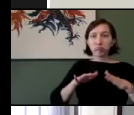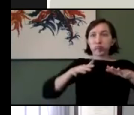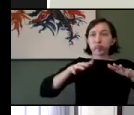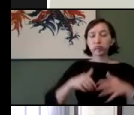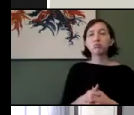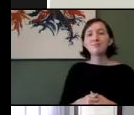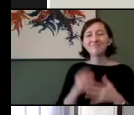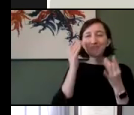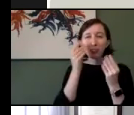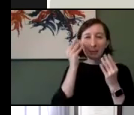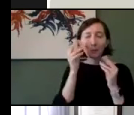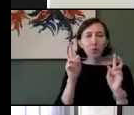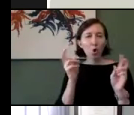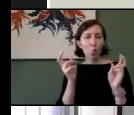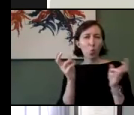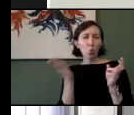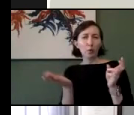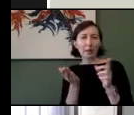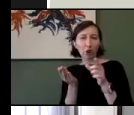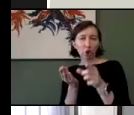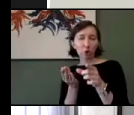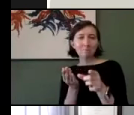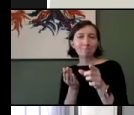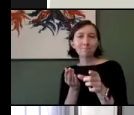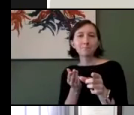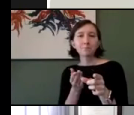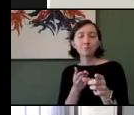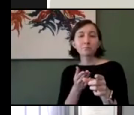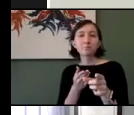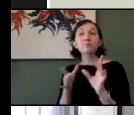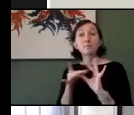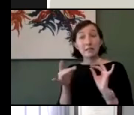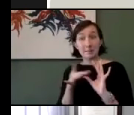There's a quote here speaking directly to this.